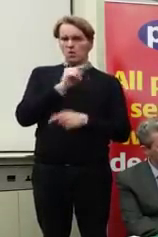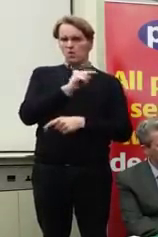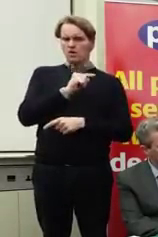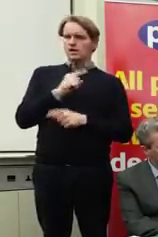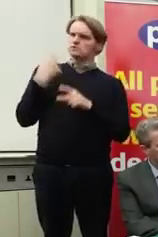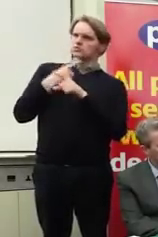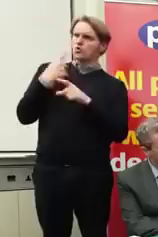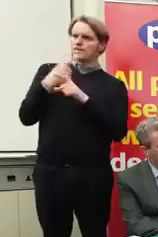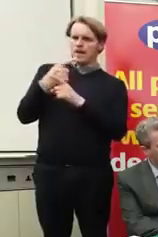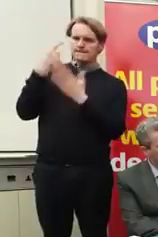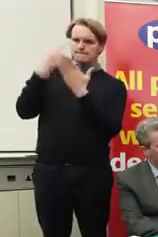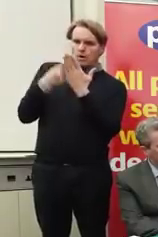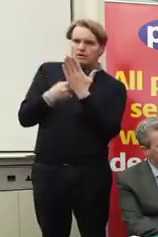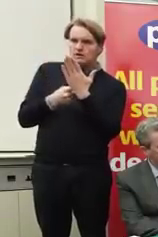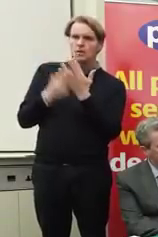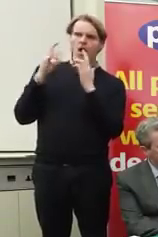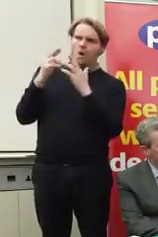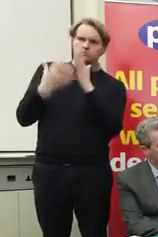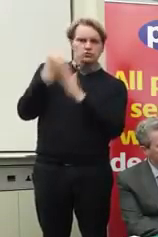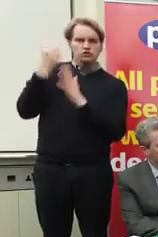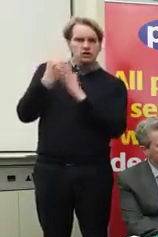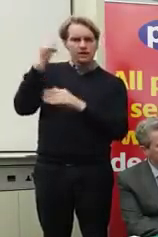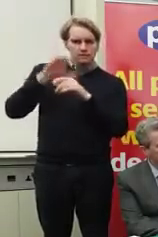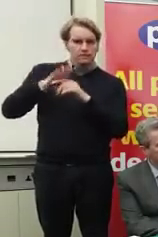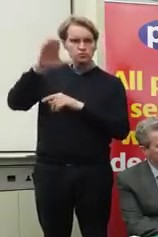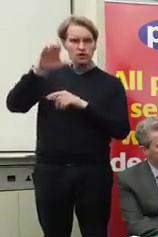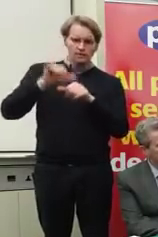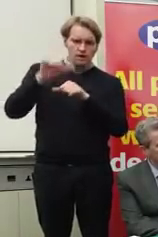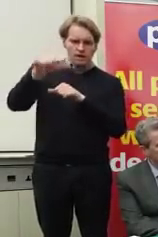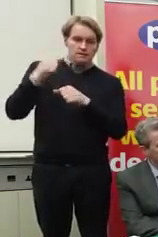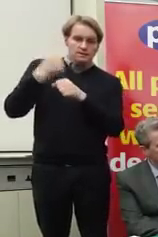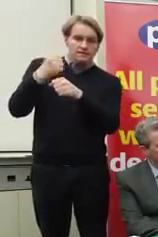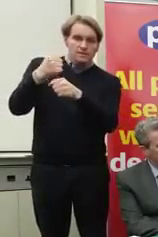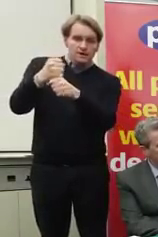we would hope to see in the next government. But of course in the